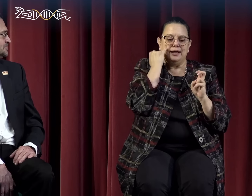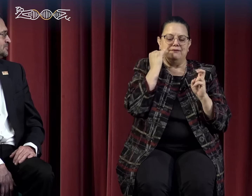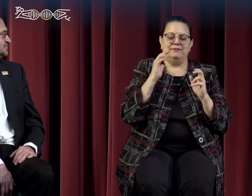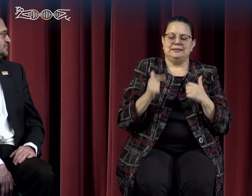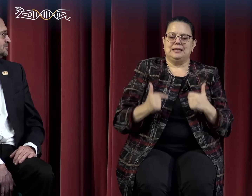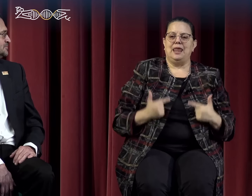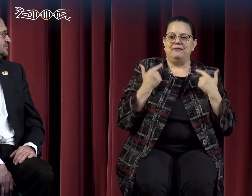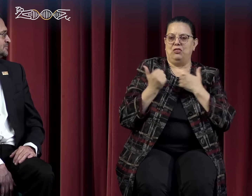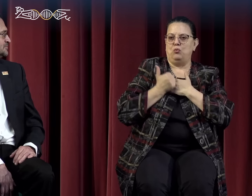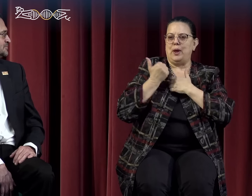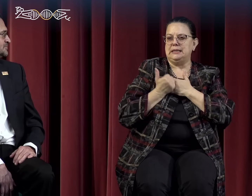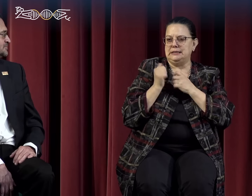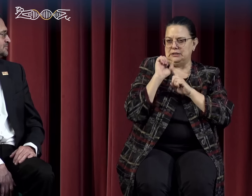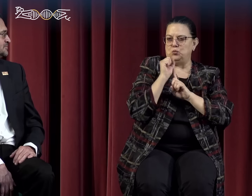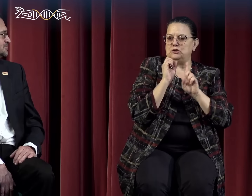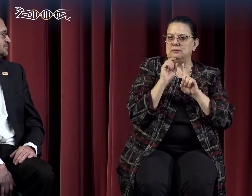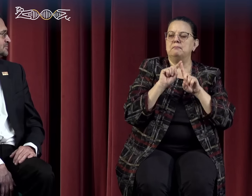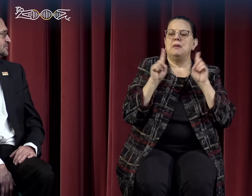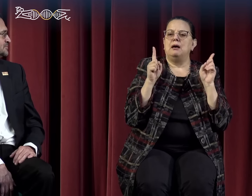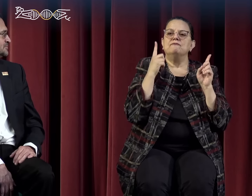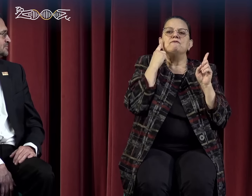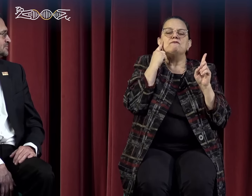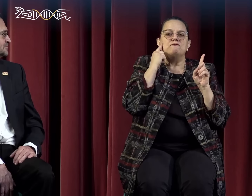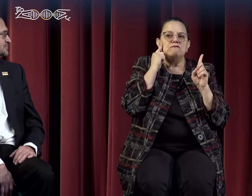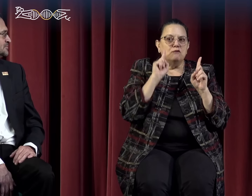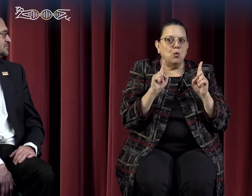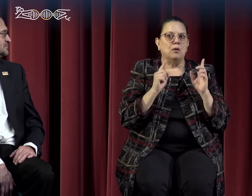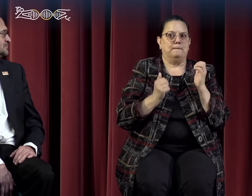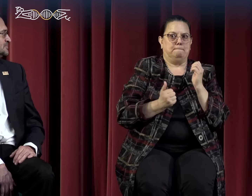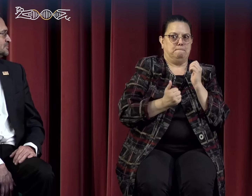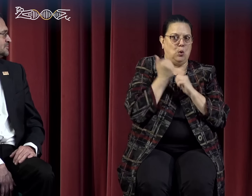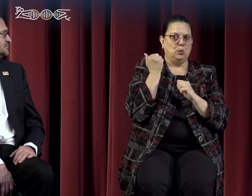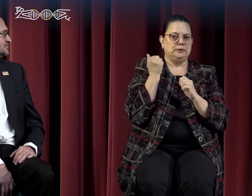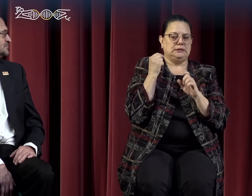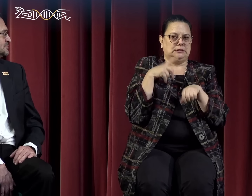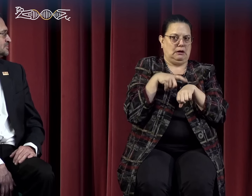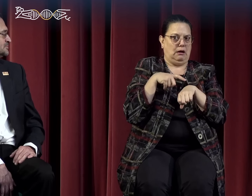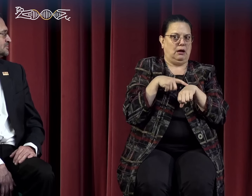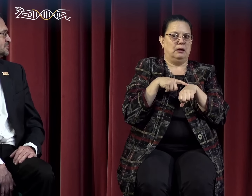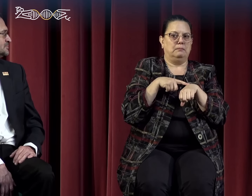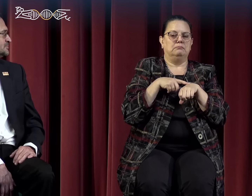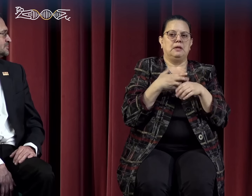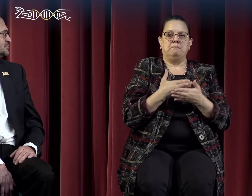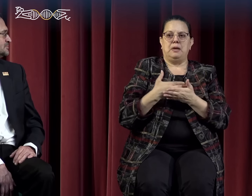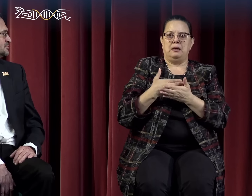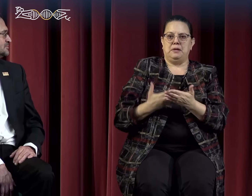different times. In the case of life threatening situations, we may have a different